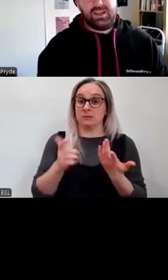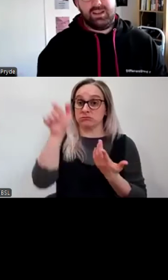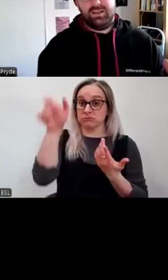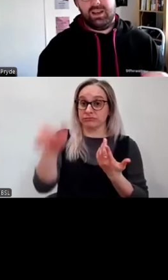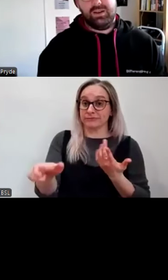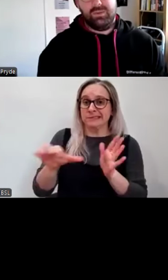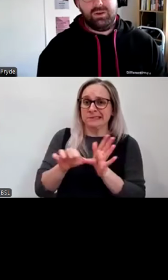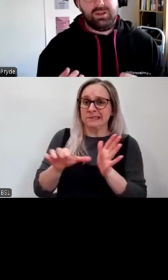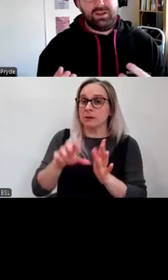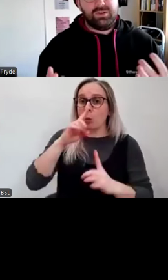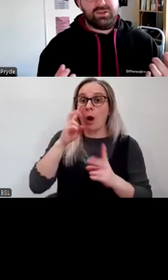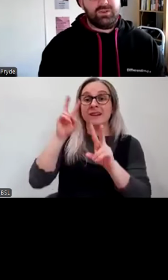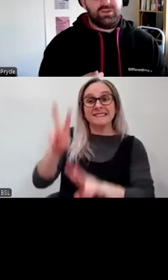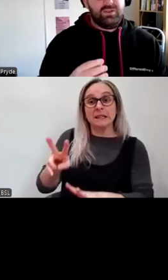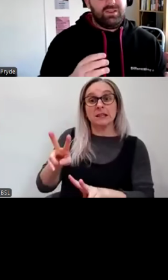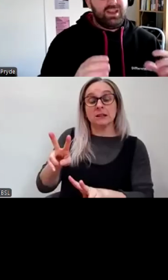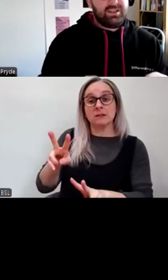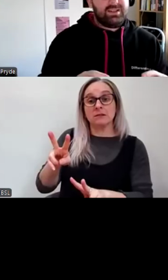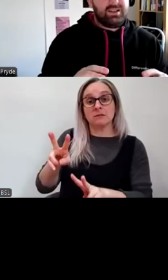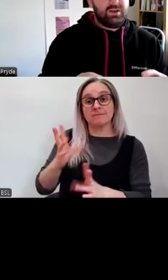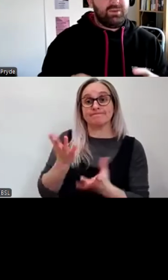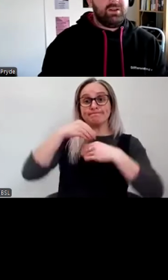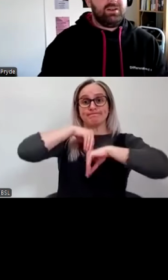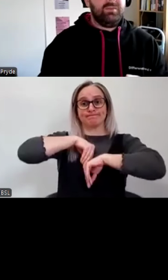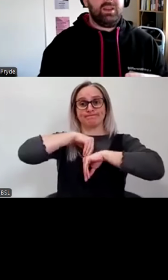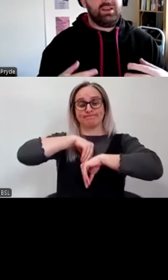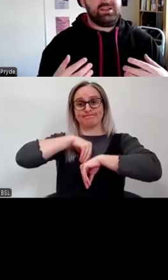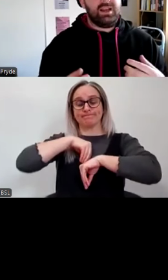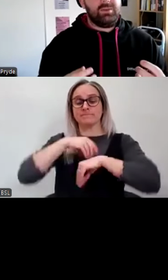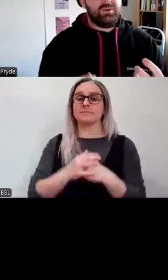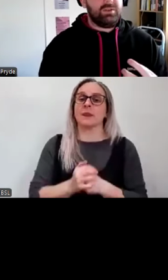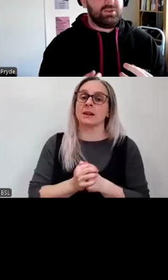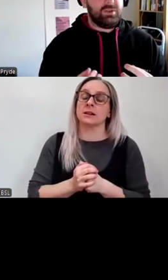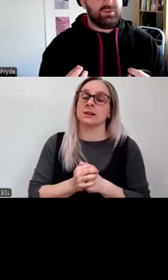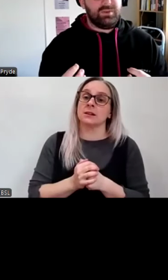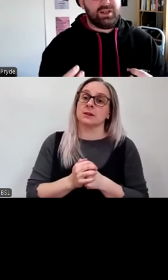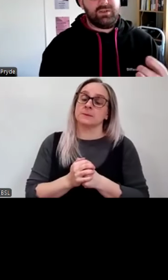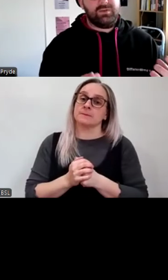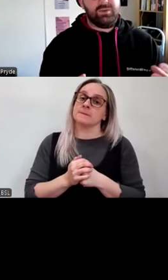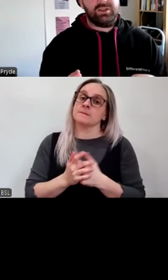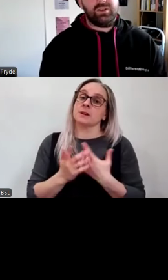What I'm going to use for this webinar is I am going to particularly focus